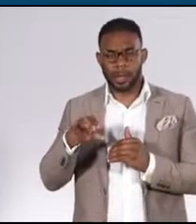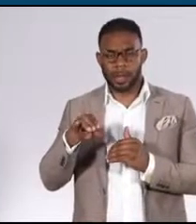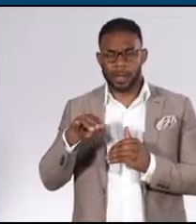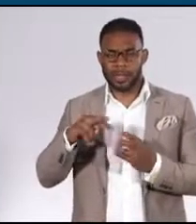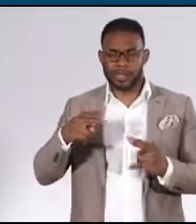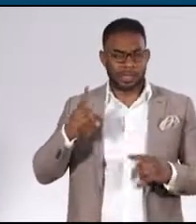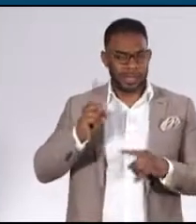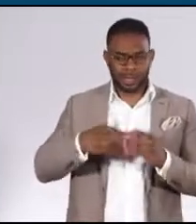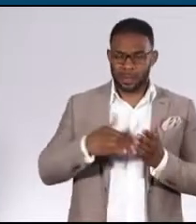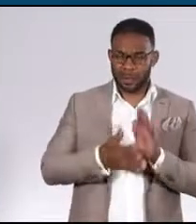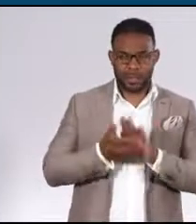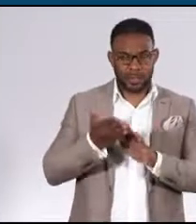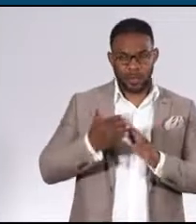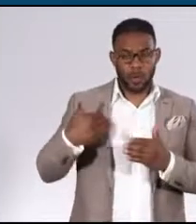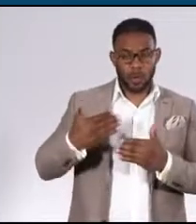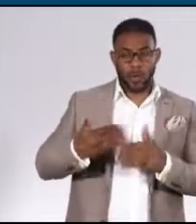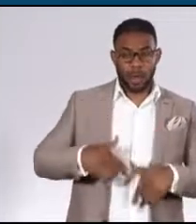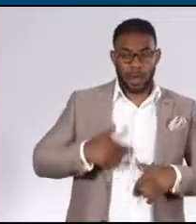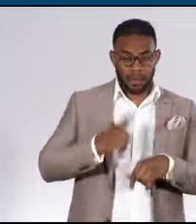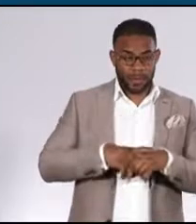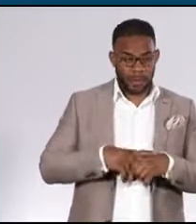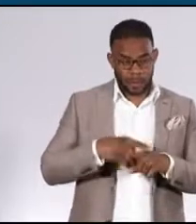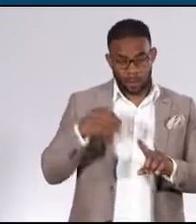so over a lifetime of exposure to noise,